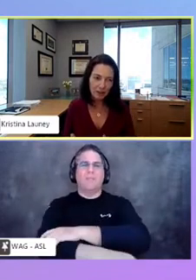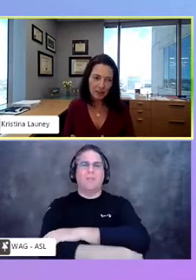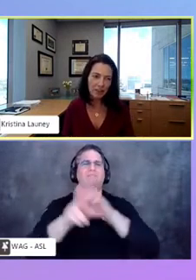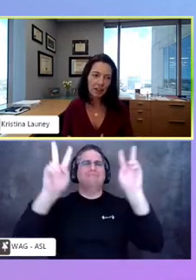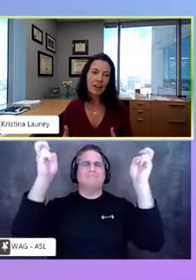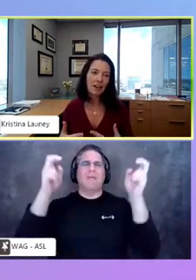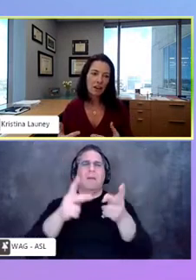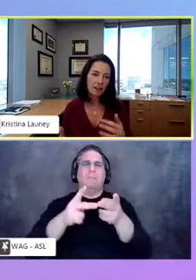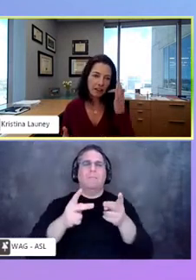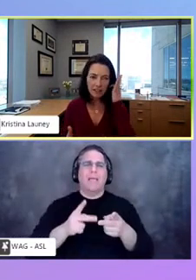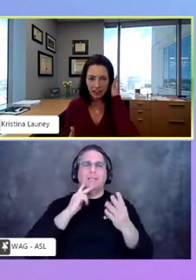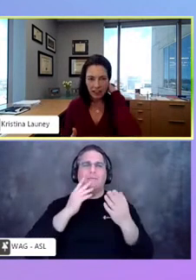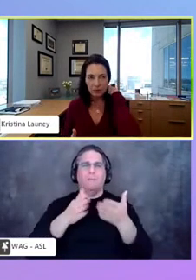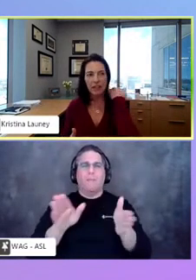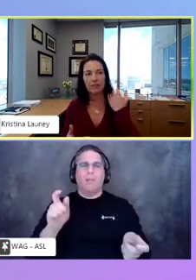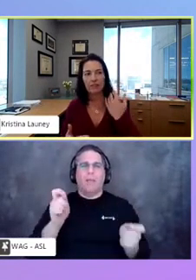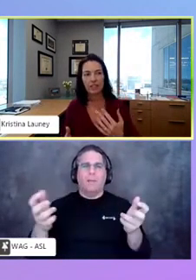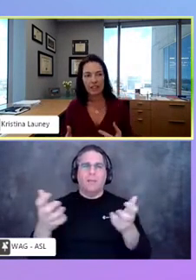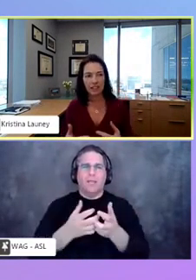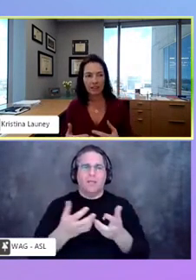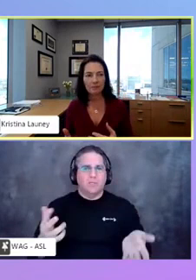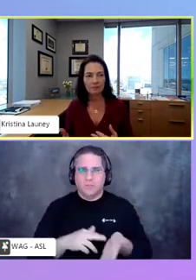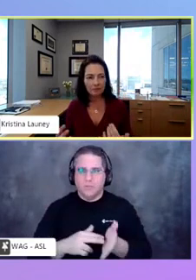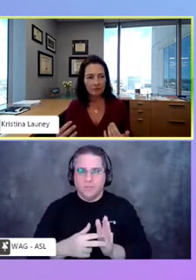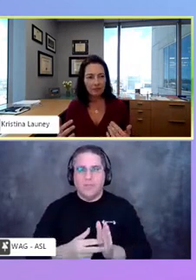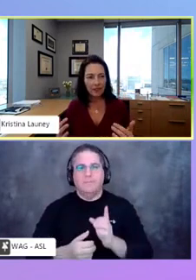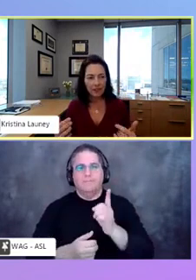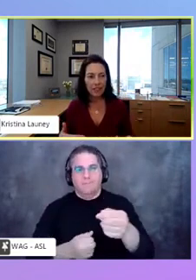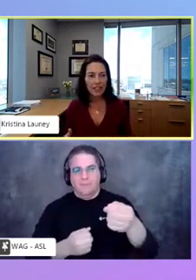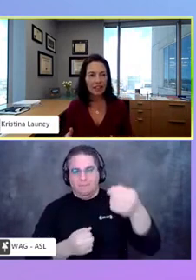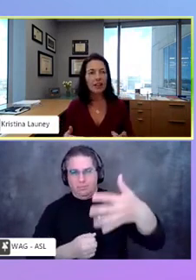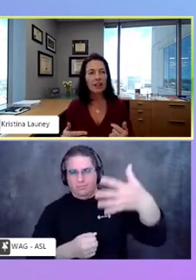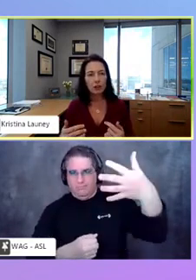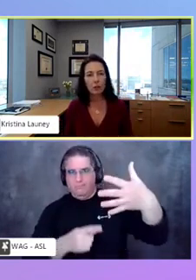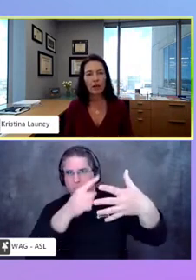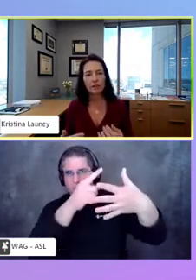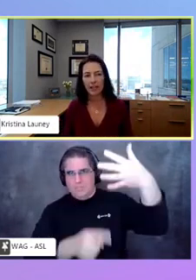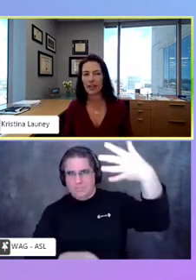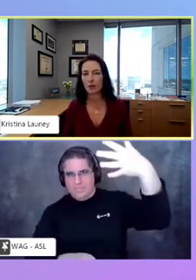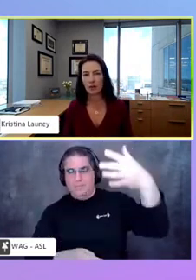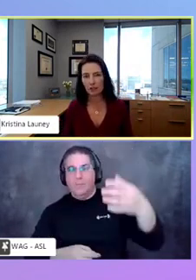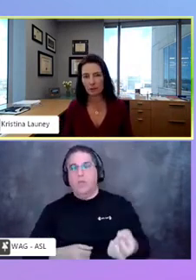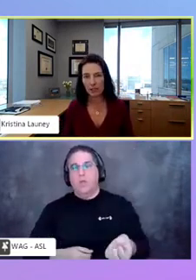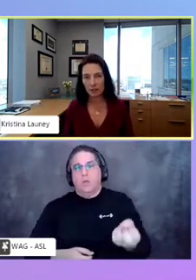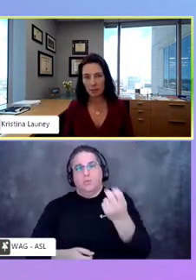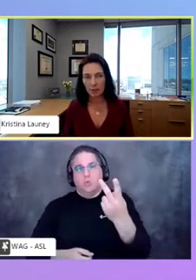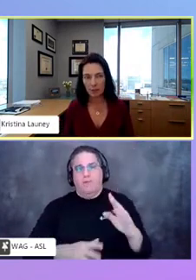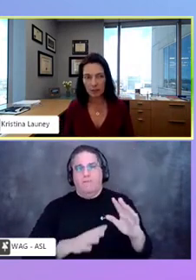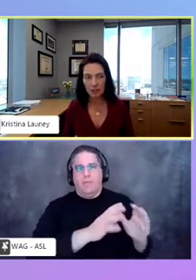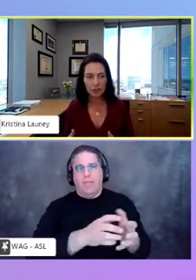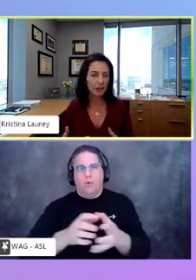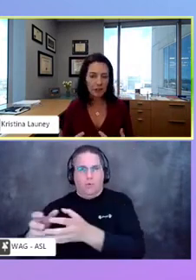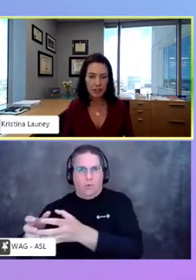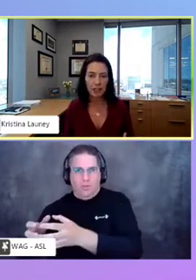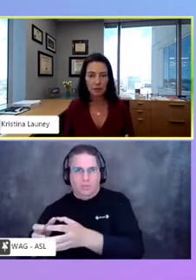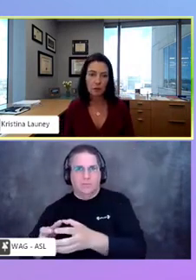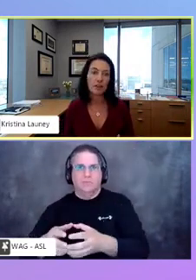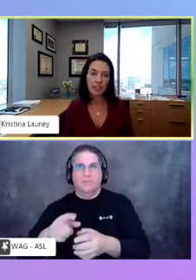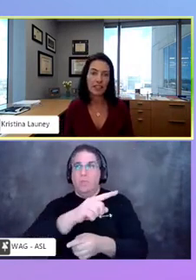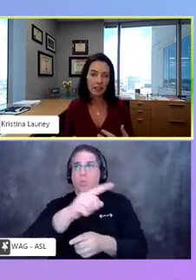that last slide. What is a place of public accommodation? This